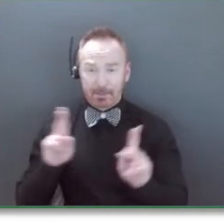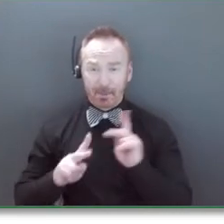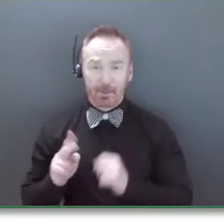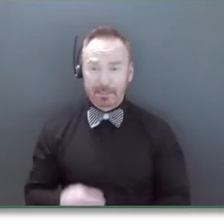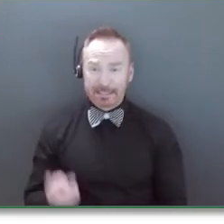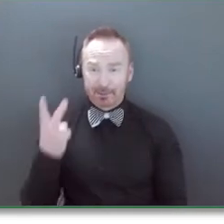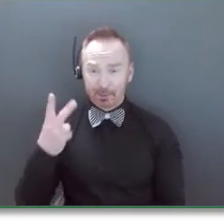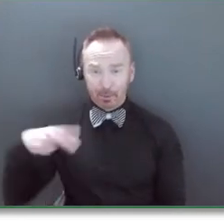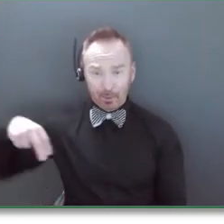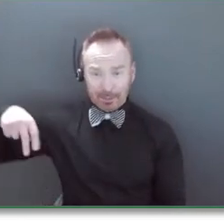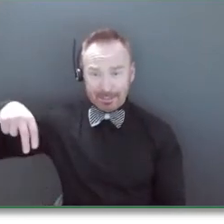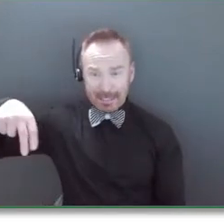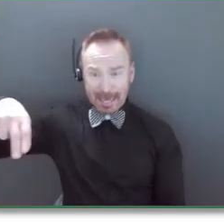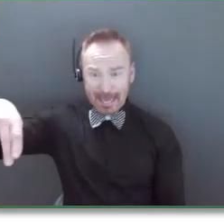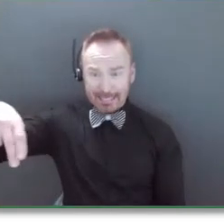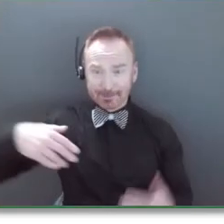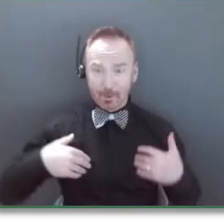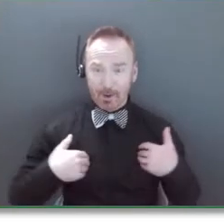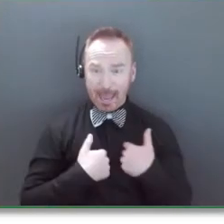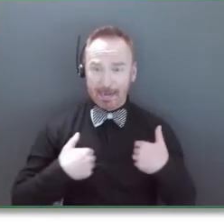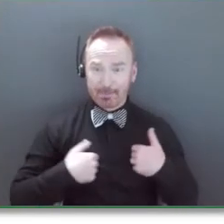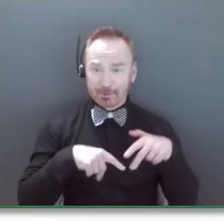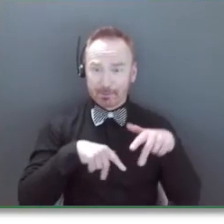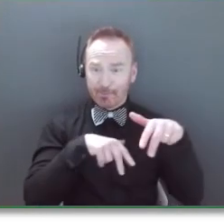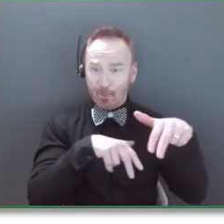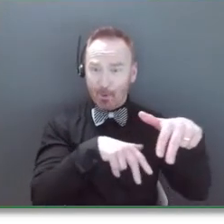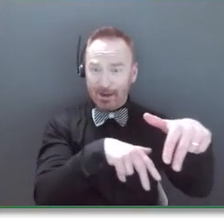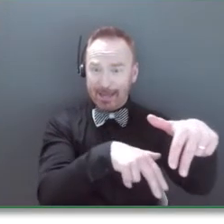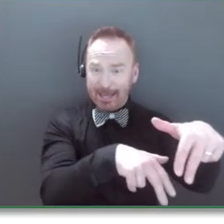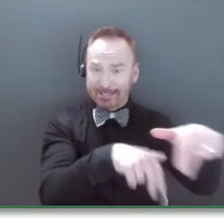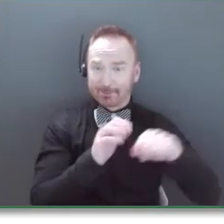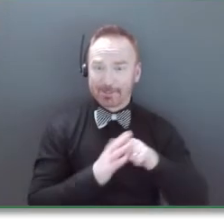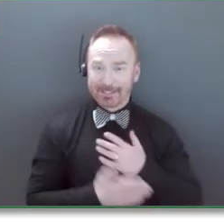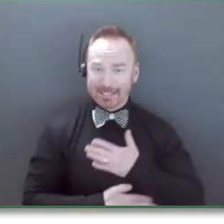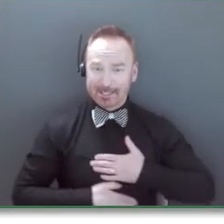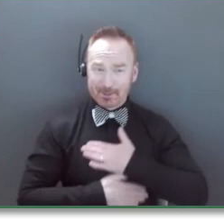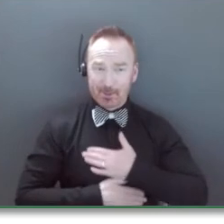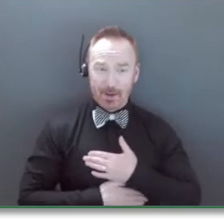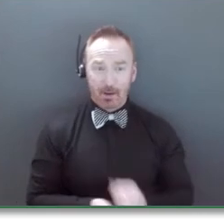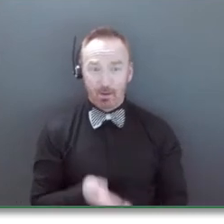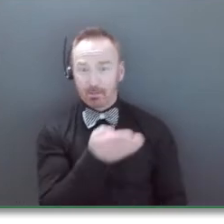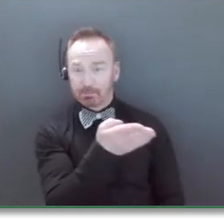Next slide please. Even Rick Mercer has enjoyed a an